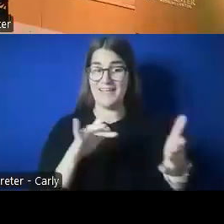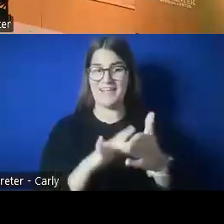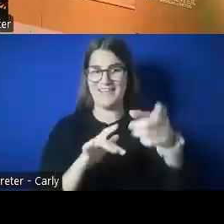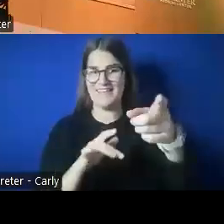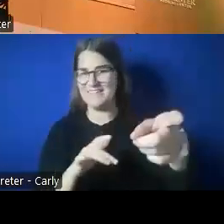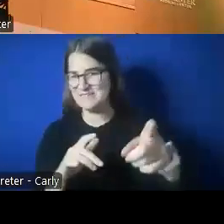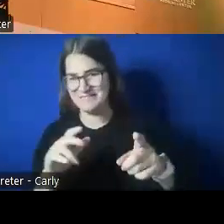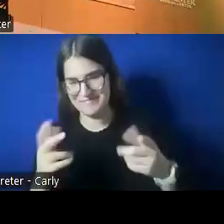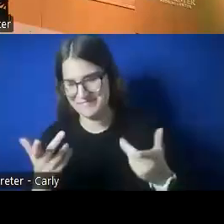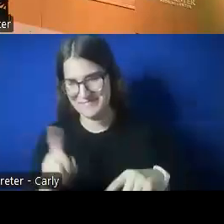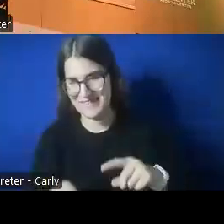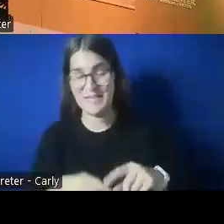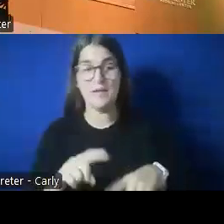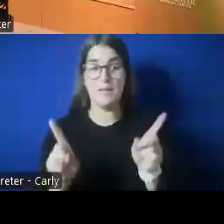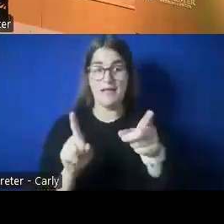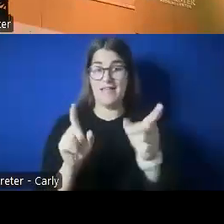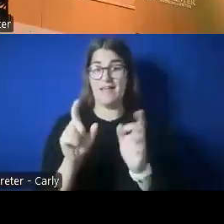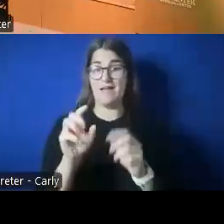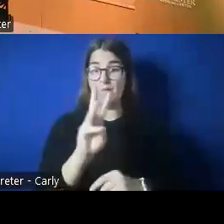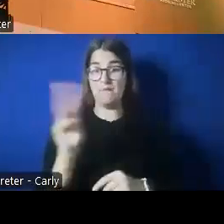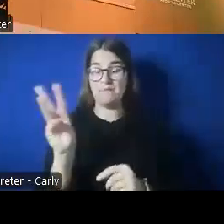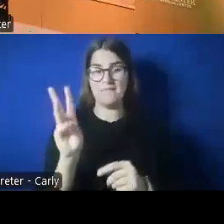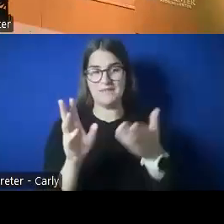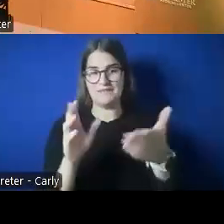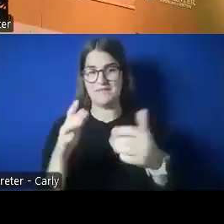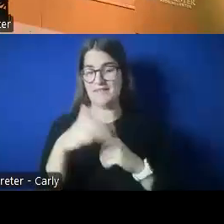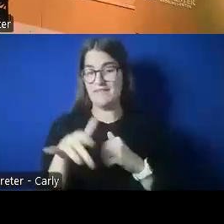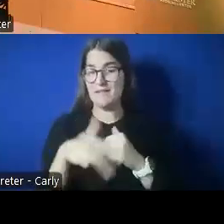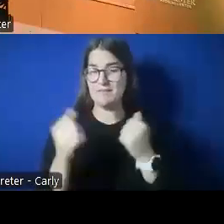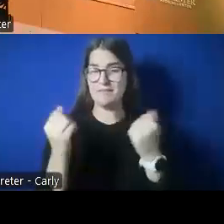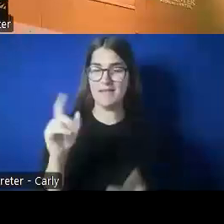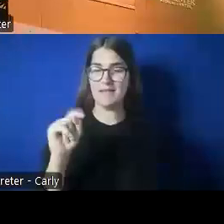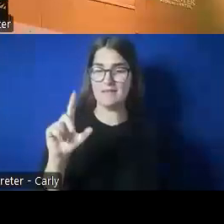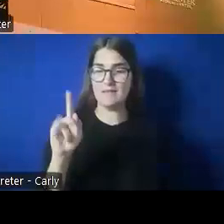websites printed there has a lot of toolkits and other resources for work working with individuals